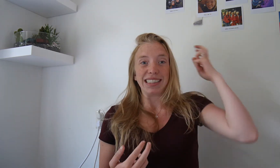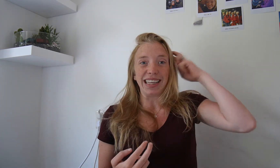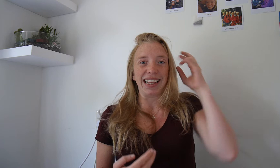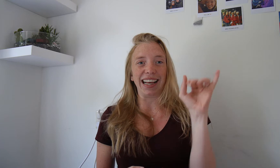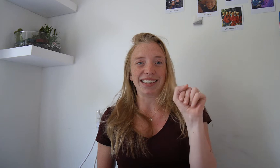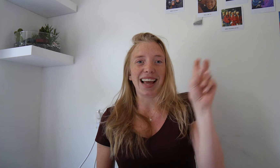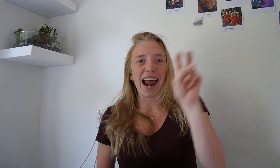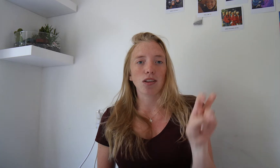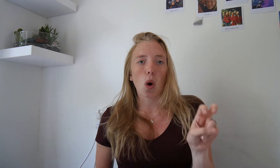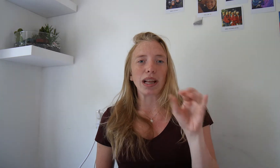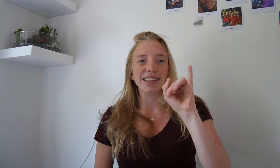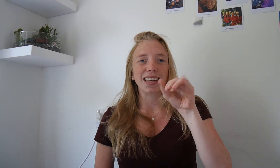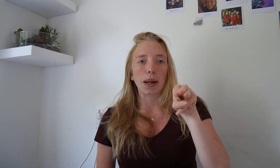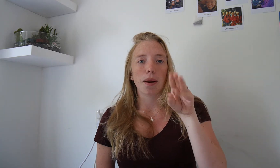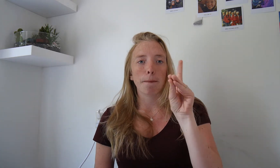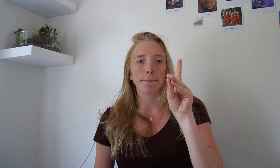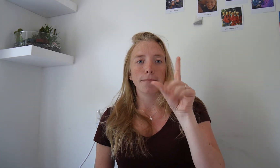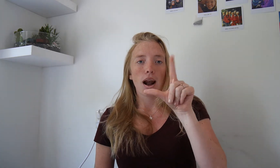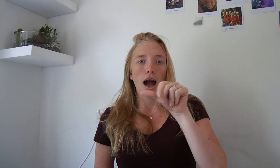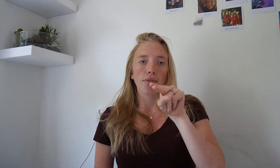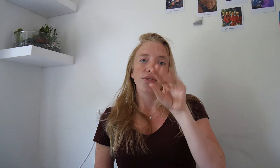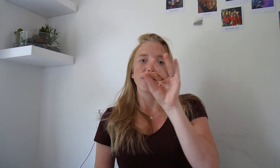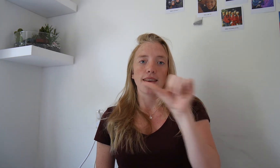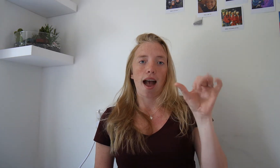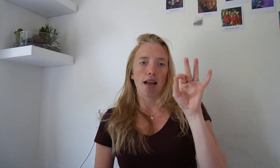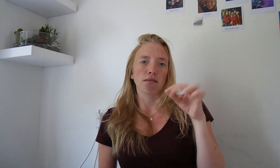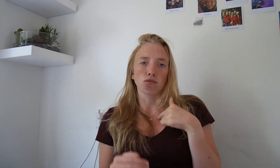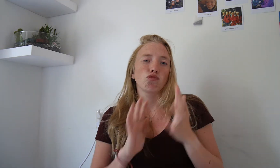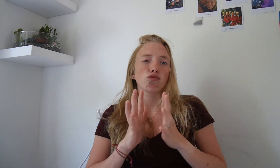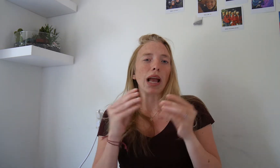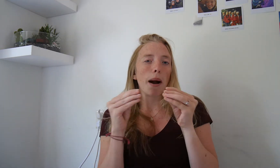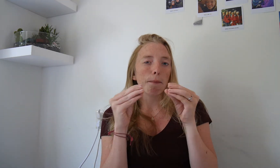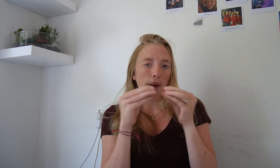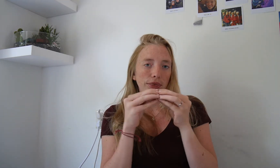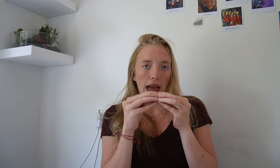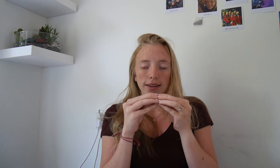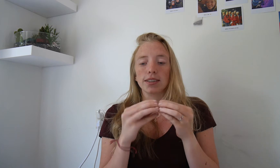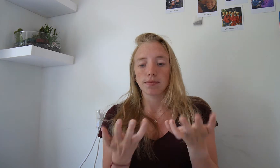A CI is an electronic implant (this is how I sign ‘implant’)